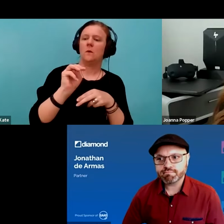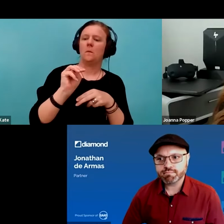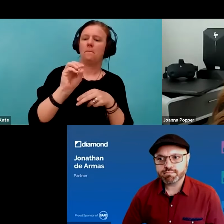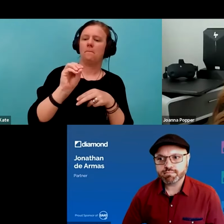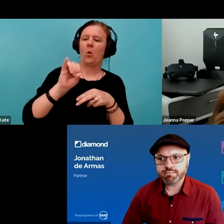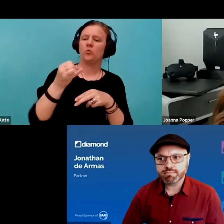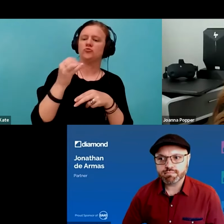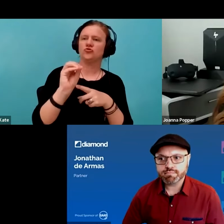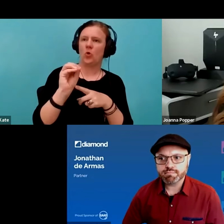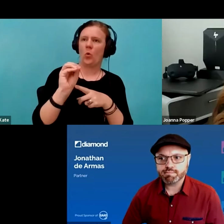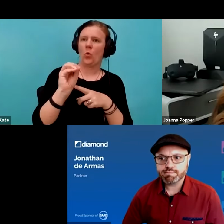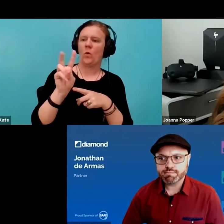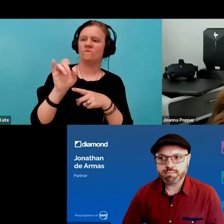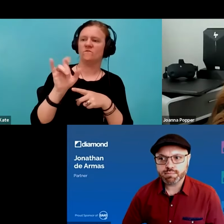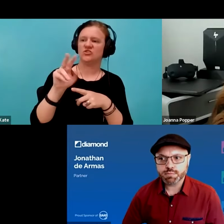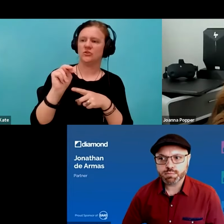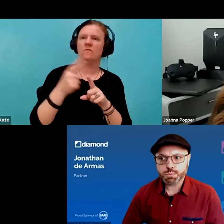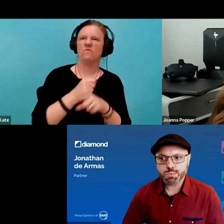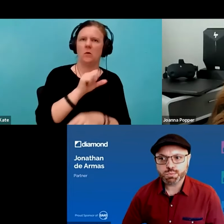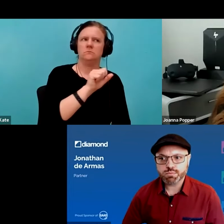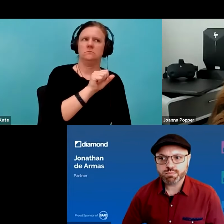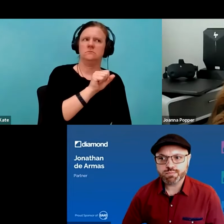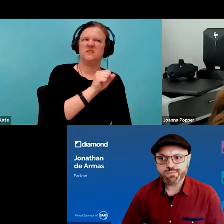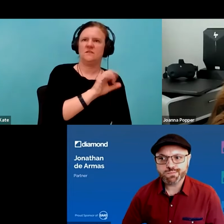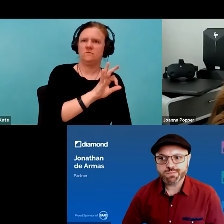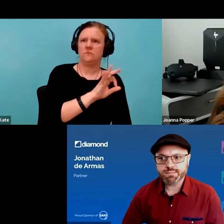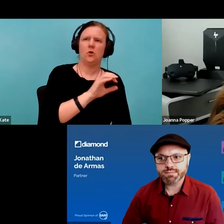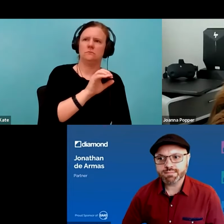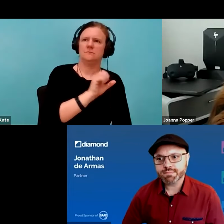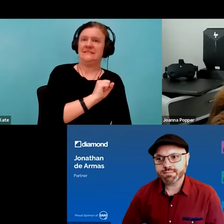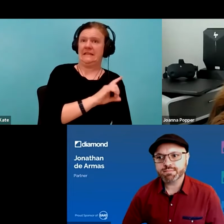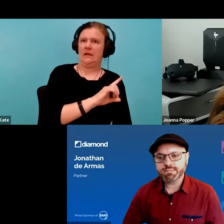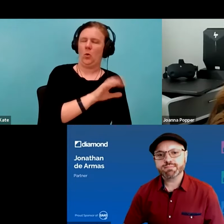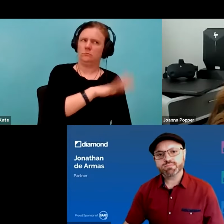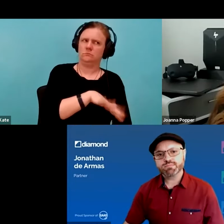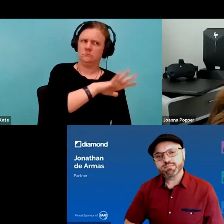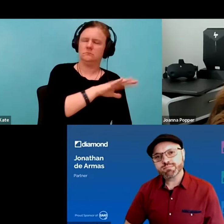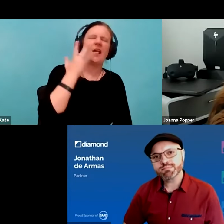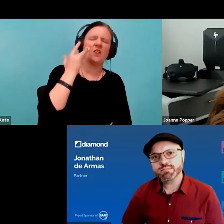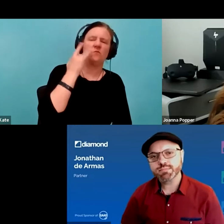out of the Bay Area, who are creating contact lenses and they're they're in.